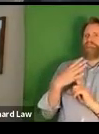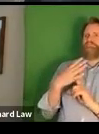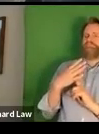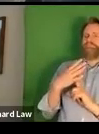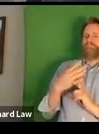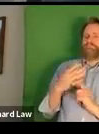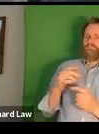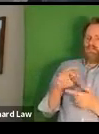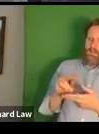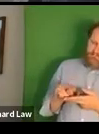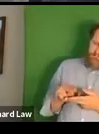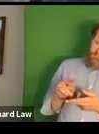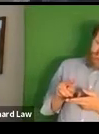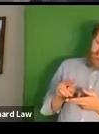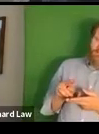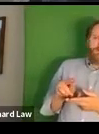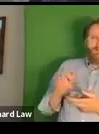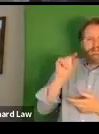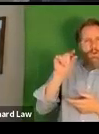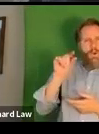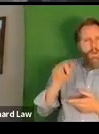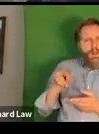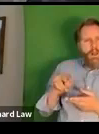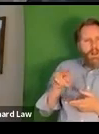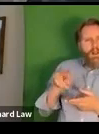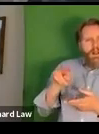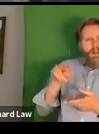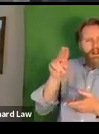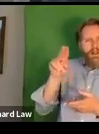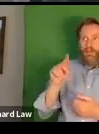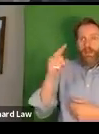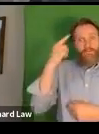pay rise even taking into account coronavirus when those working in the